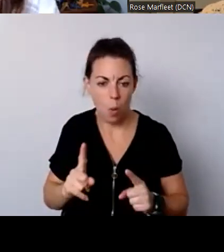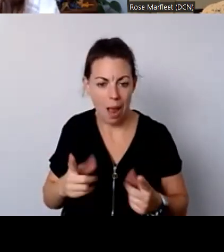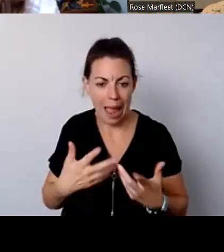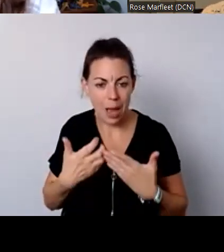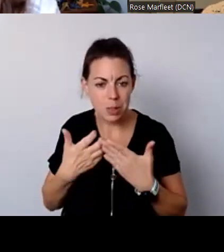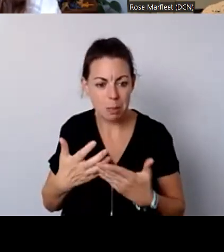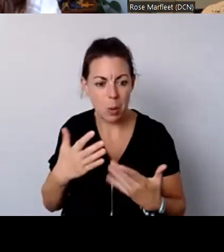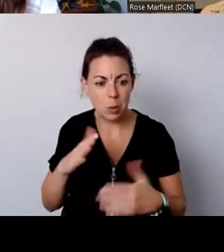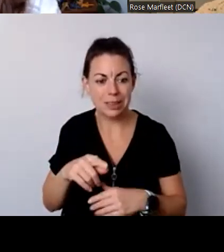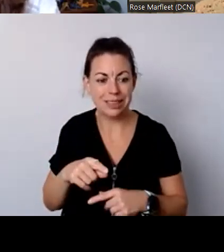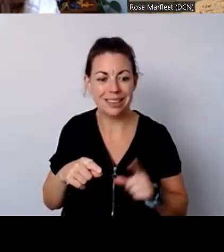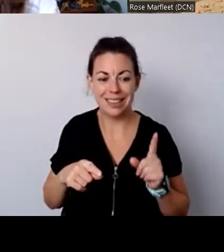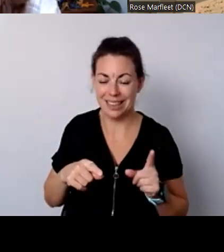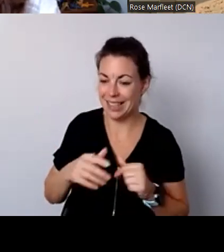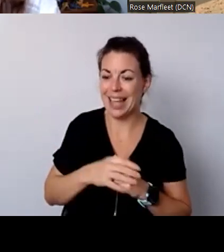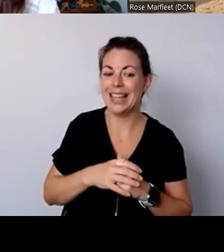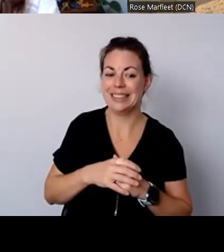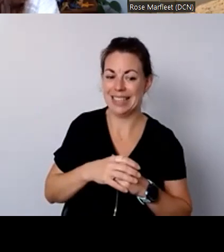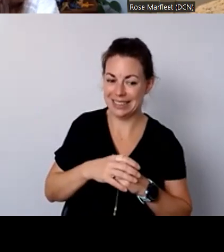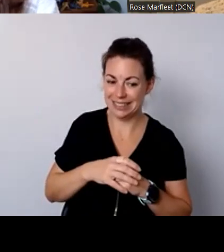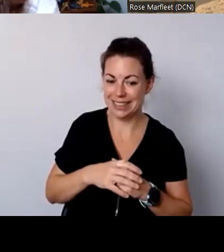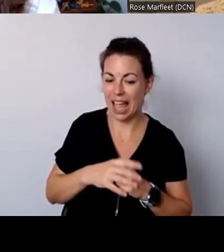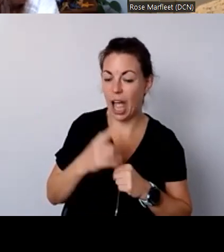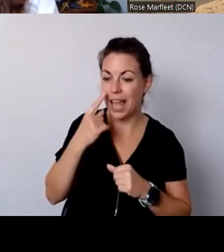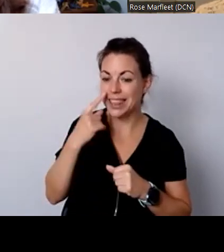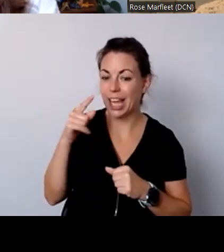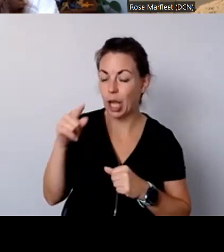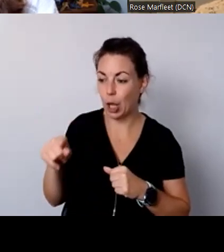That's pre-empting. You were writing that question, I think, just as Ewelina was talking about.